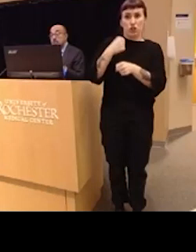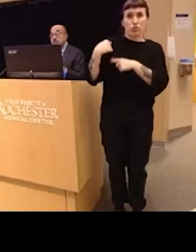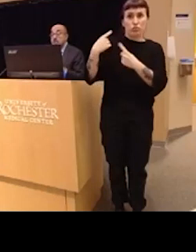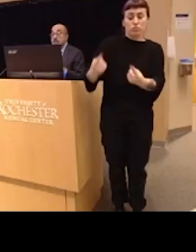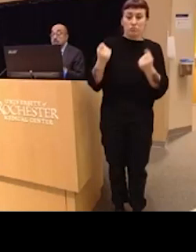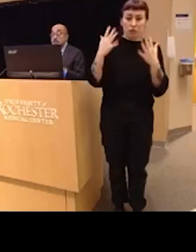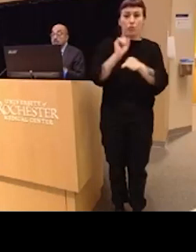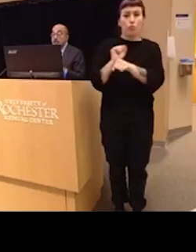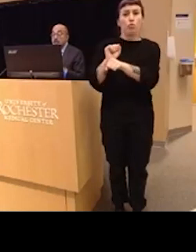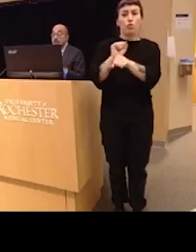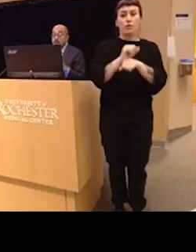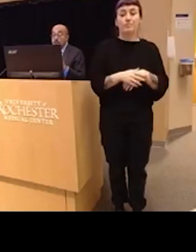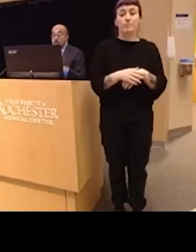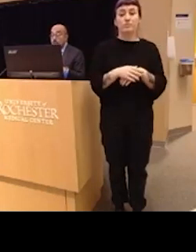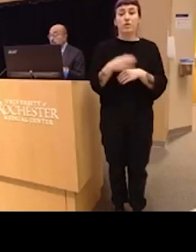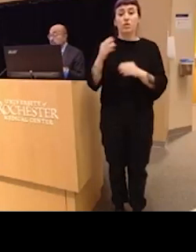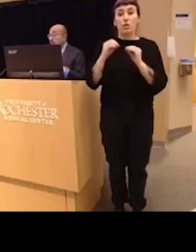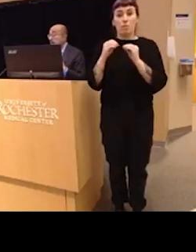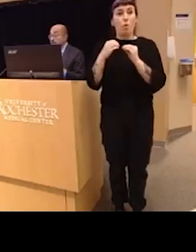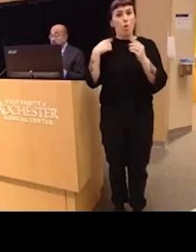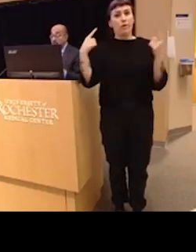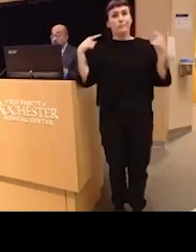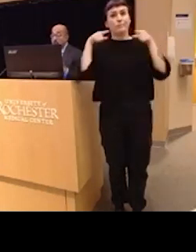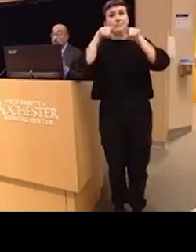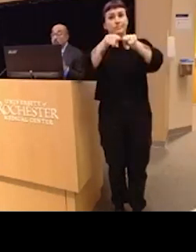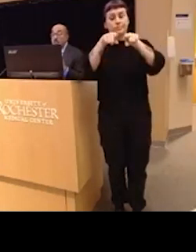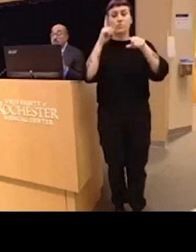greater levels of psychiatric comorbidity are much more predictive of higher pain pain of more pain